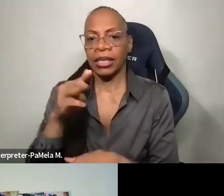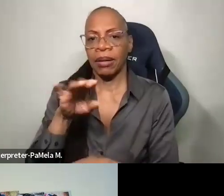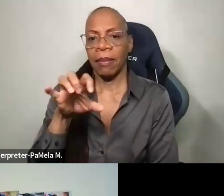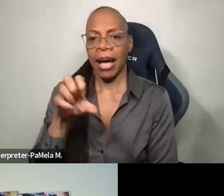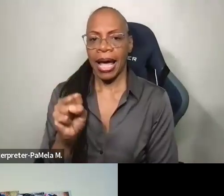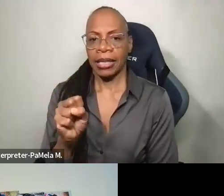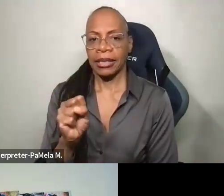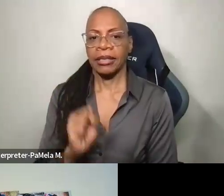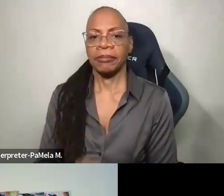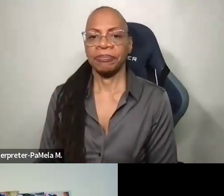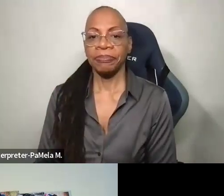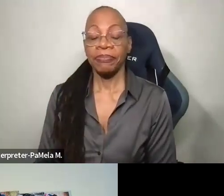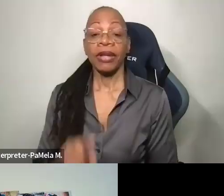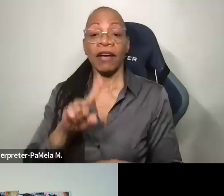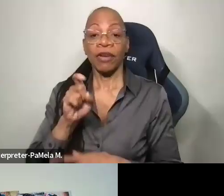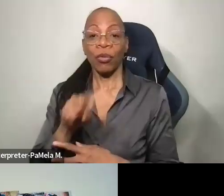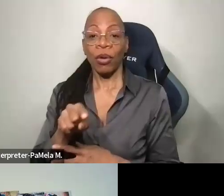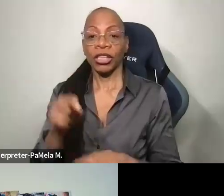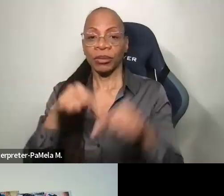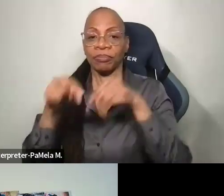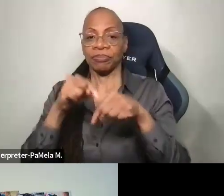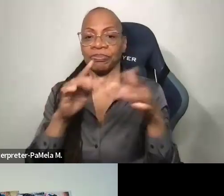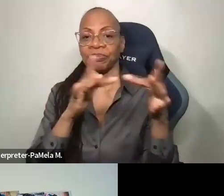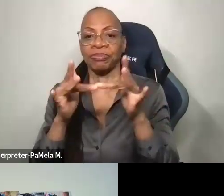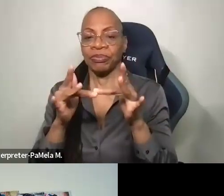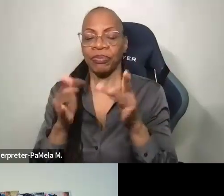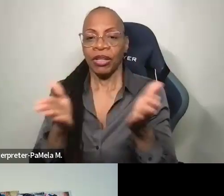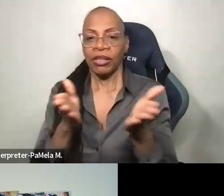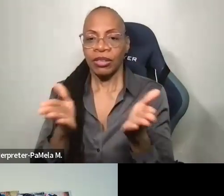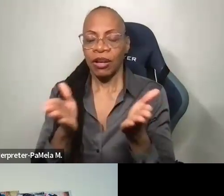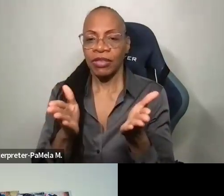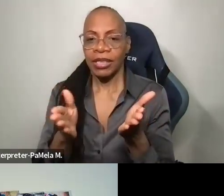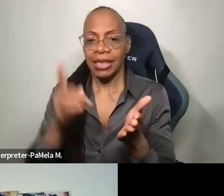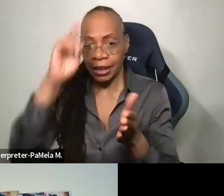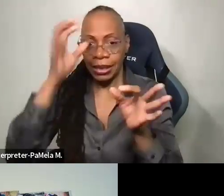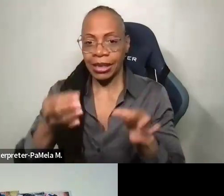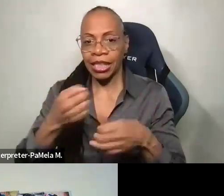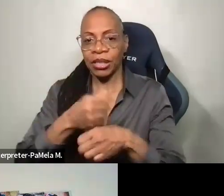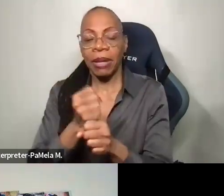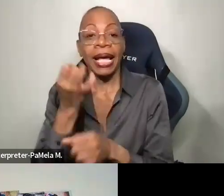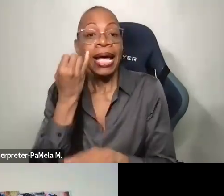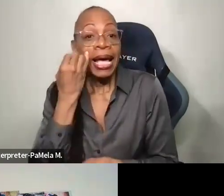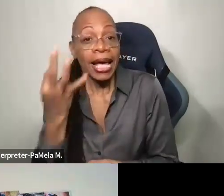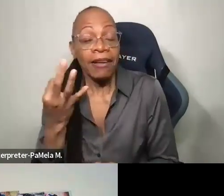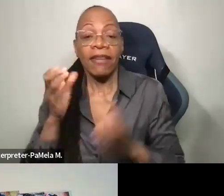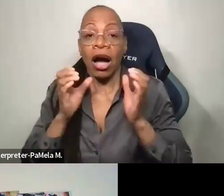to the outreach and services decision-making. So if a client is homeless, they're in the outreach section,